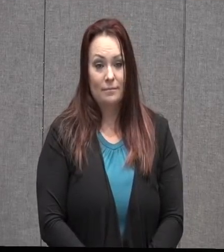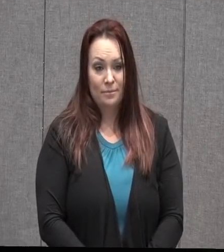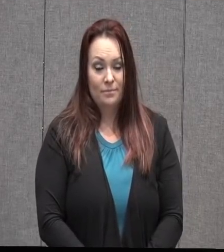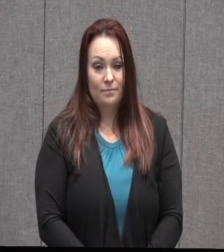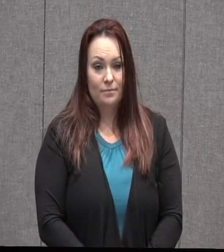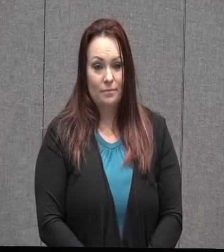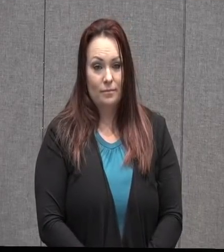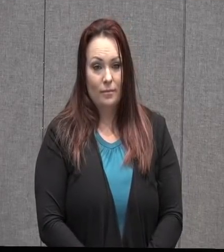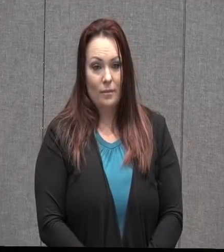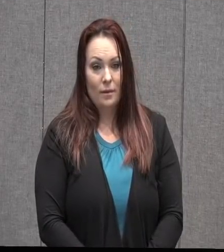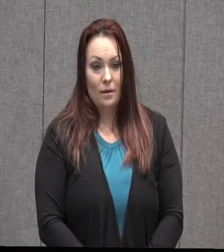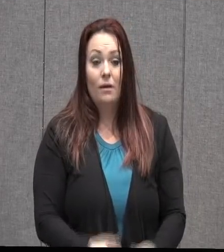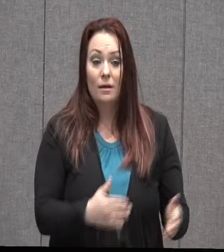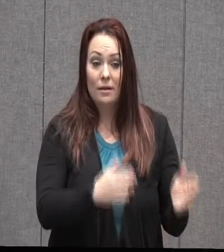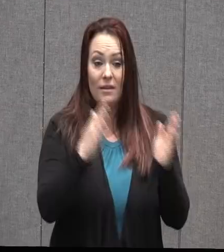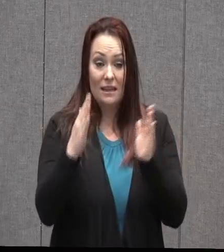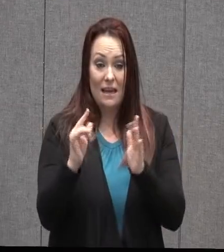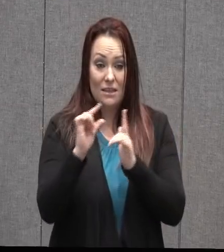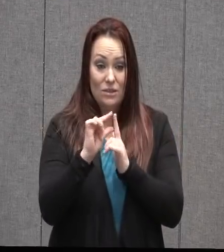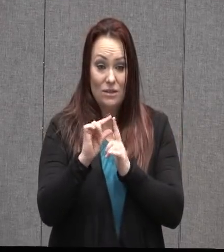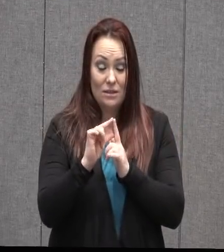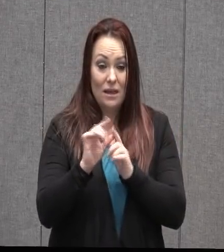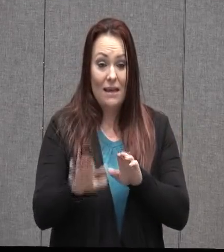Okay, our next word is step.